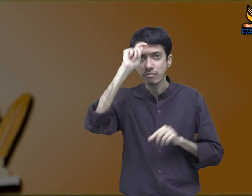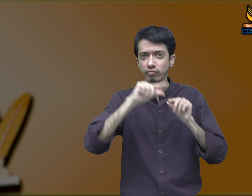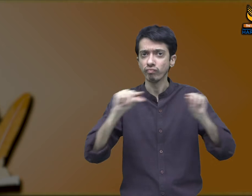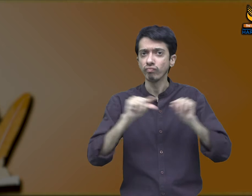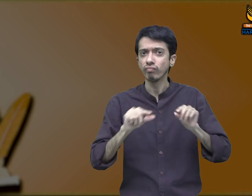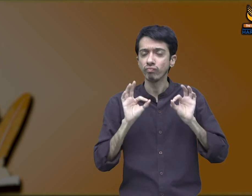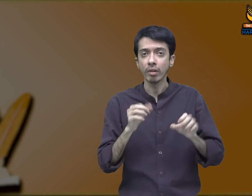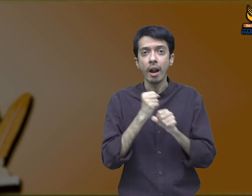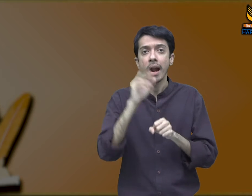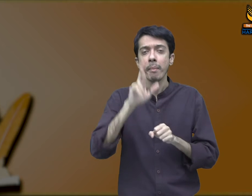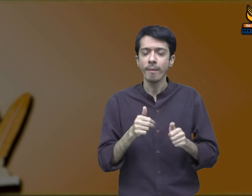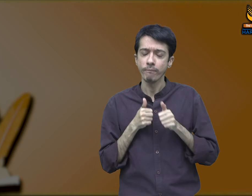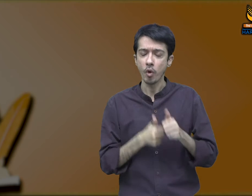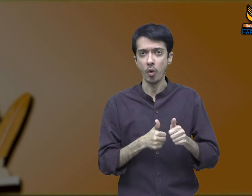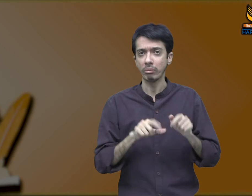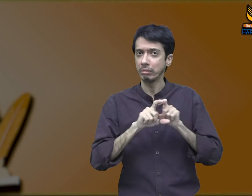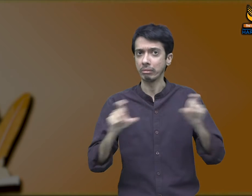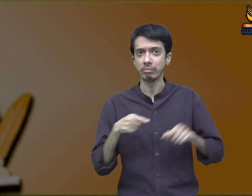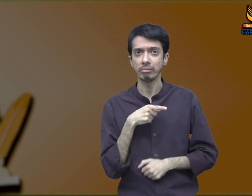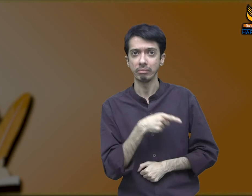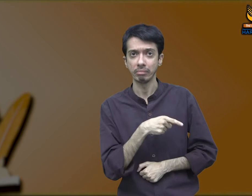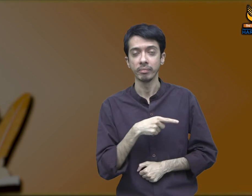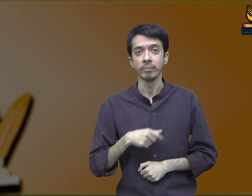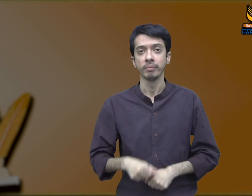Prose tends to comprise of full gramatical sentences.